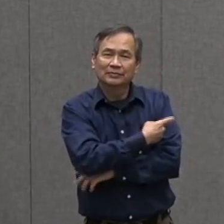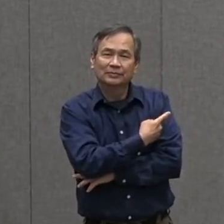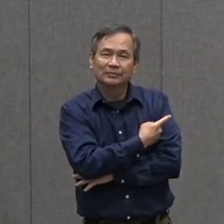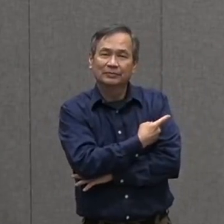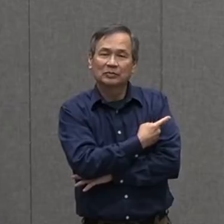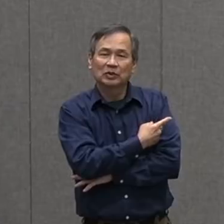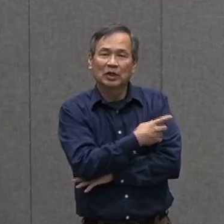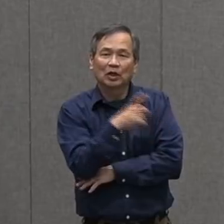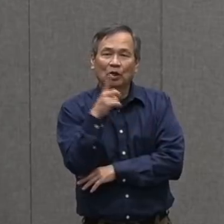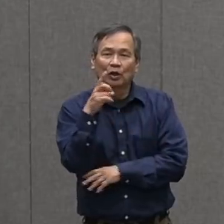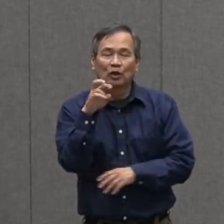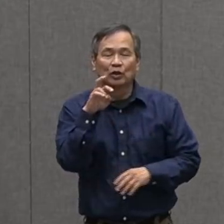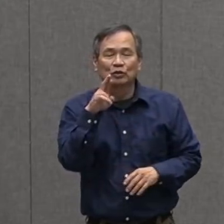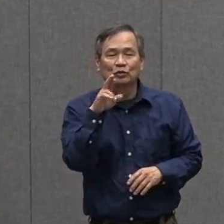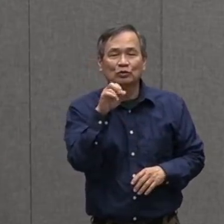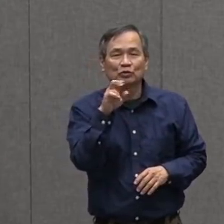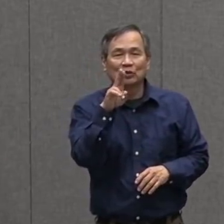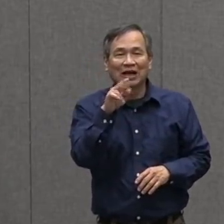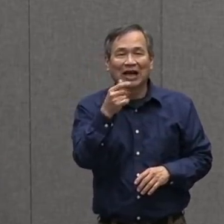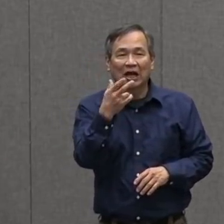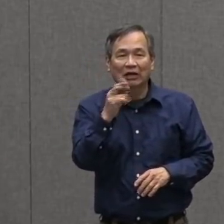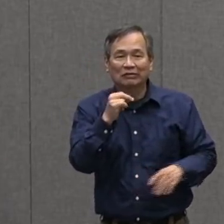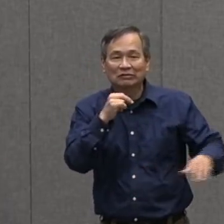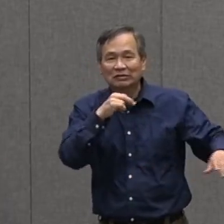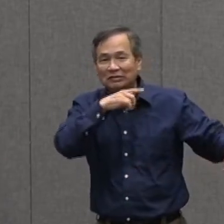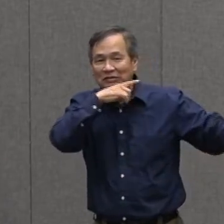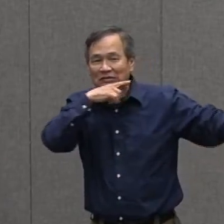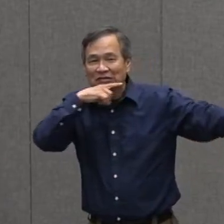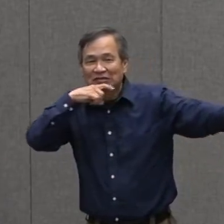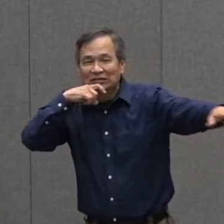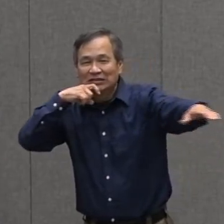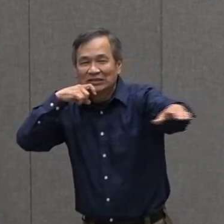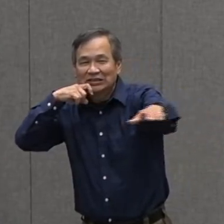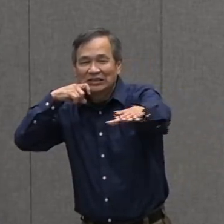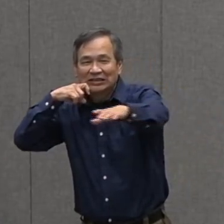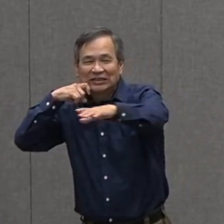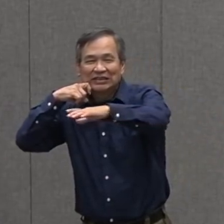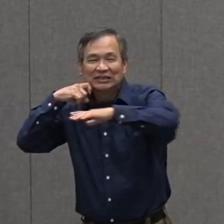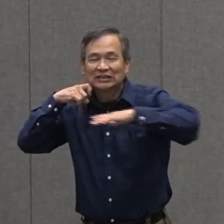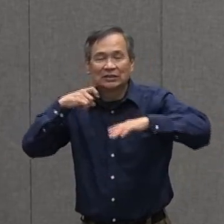Drought, exactly. And if you'll remember, a drought is a long period